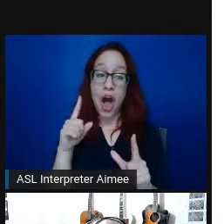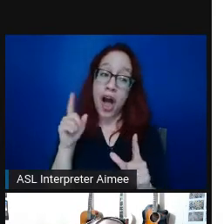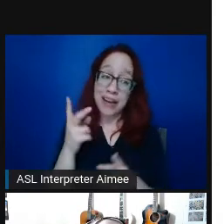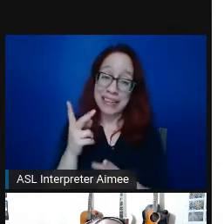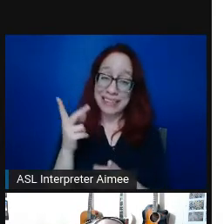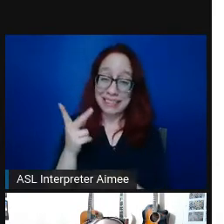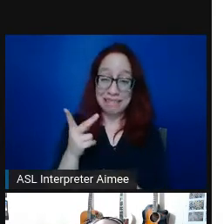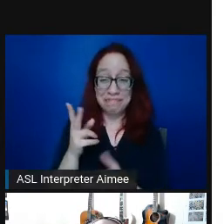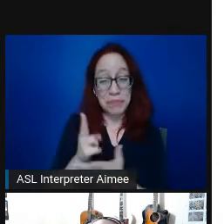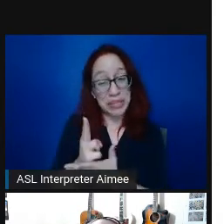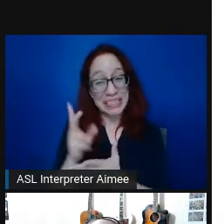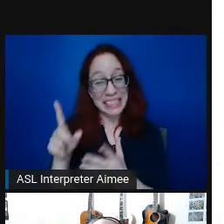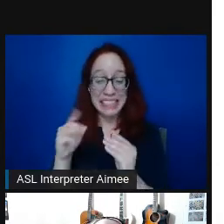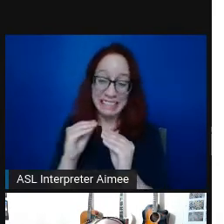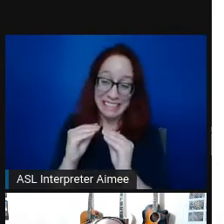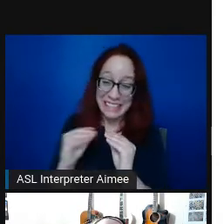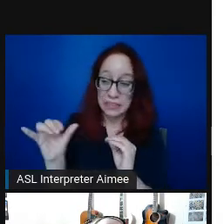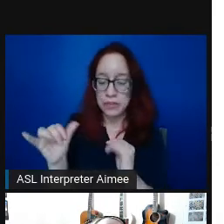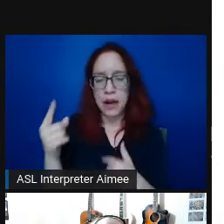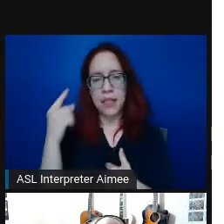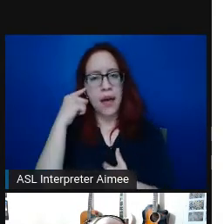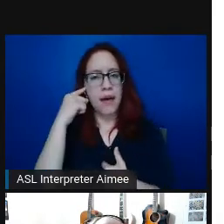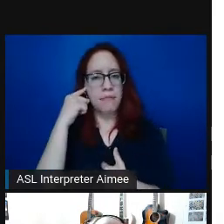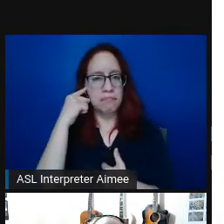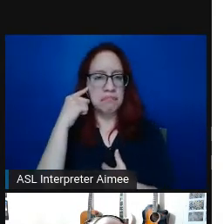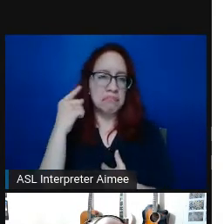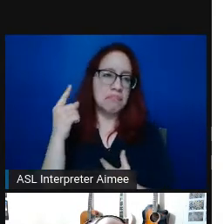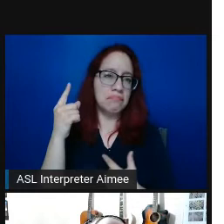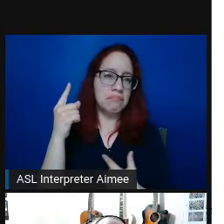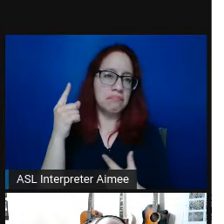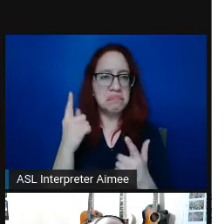and so I thought maybe it's time to start embracing Gutenberg.